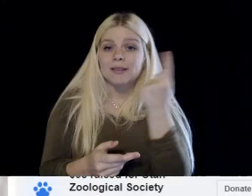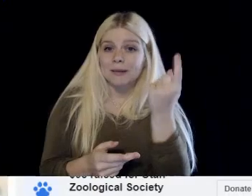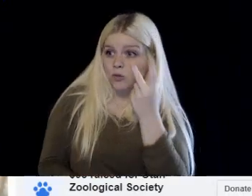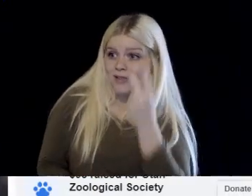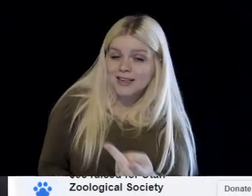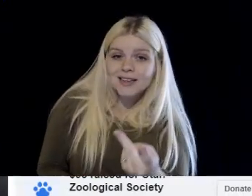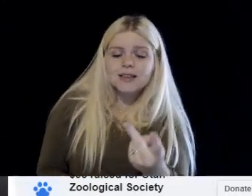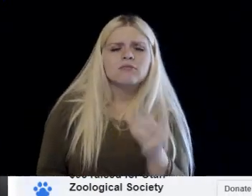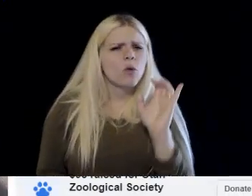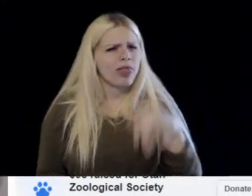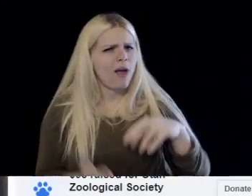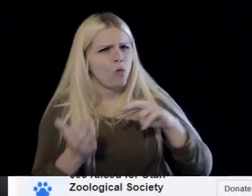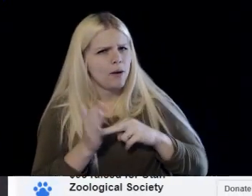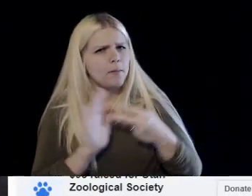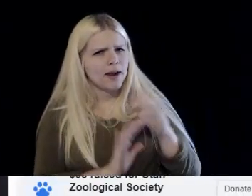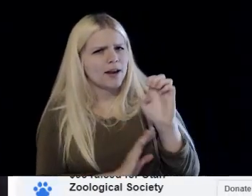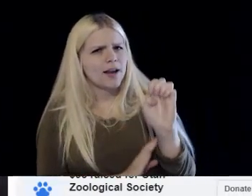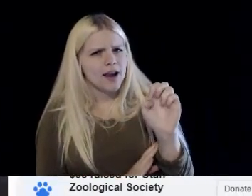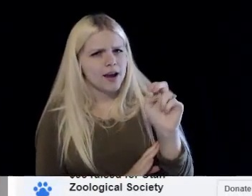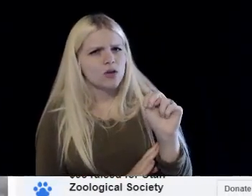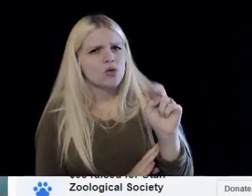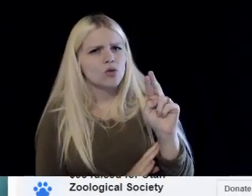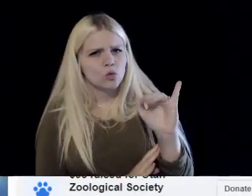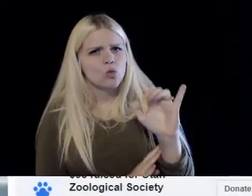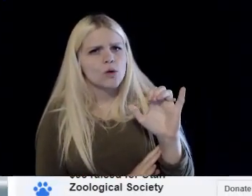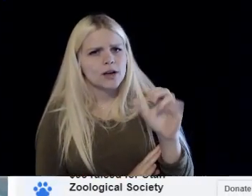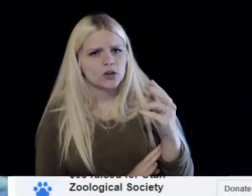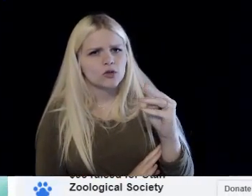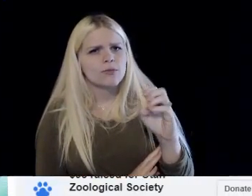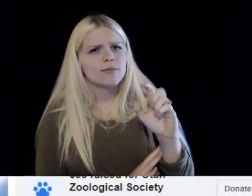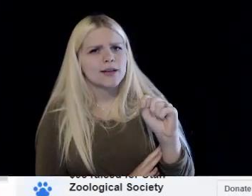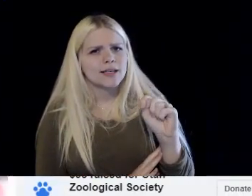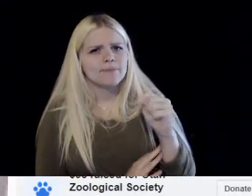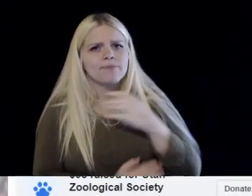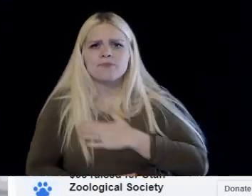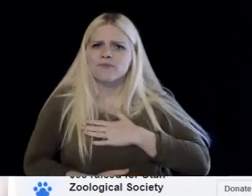enrichment. Sometimes we say it's similar to you know like giving your Kong-